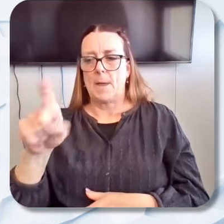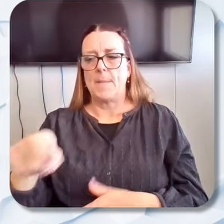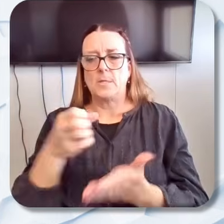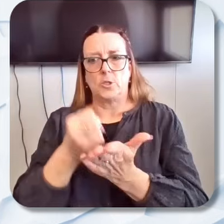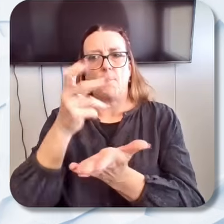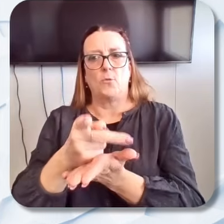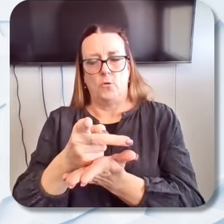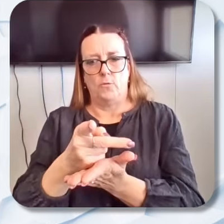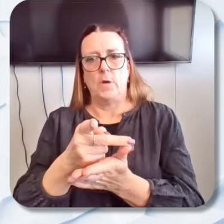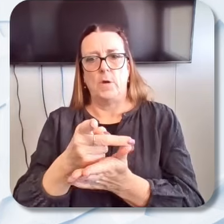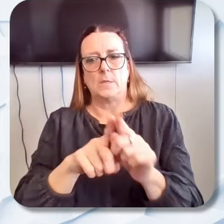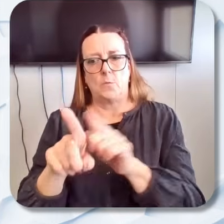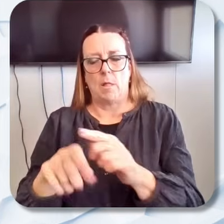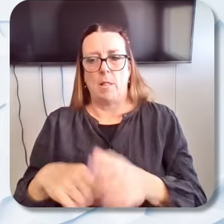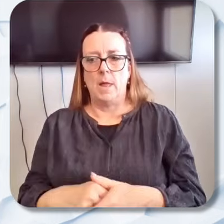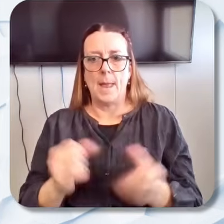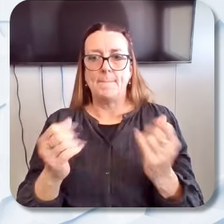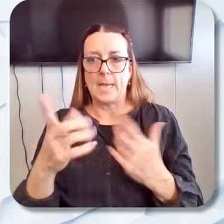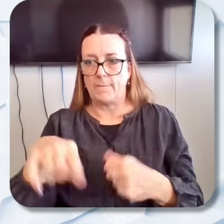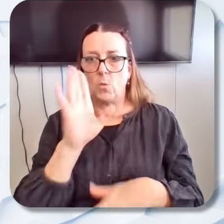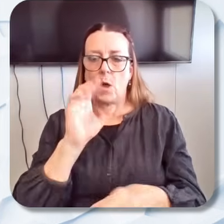My guess is, many of you all will be working with SELPA as you walk through this process.